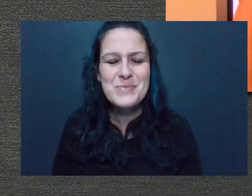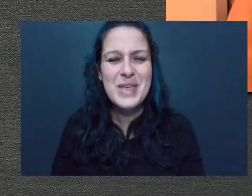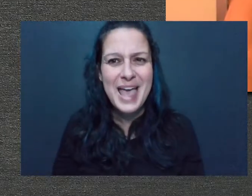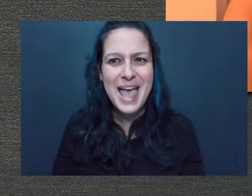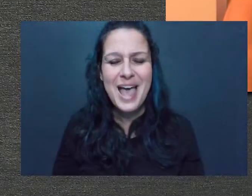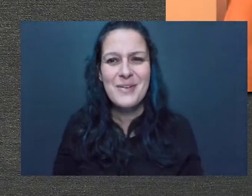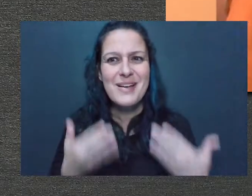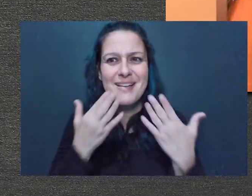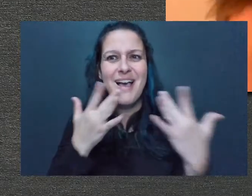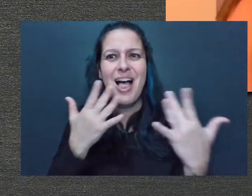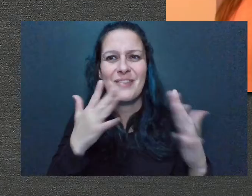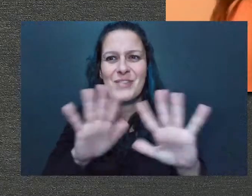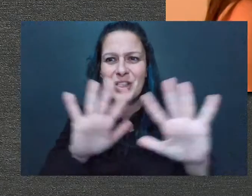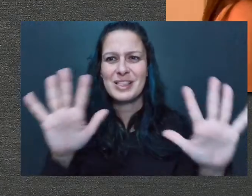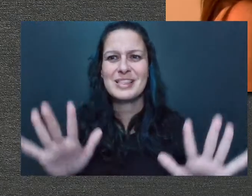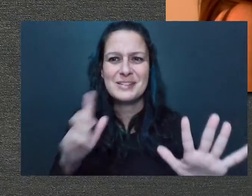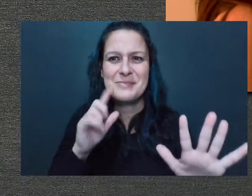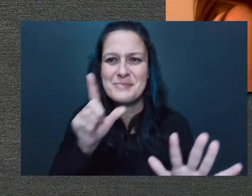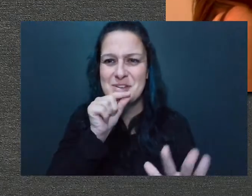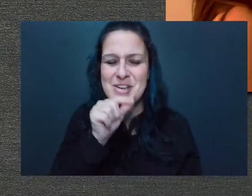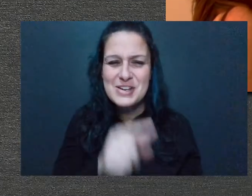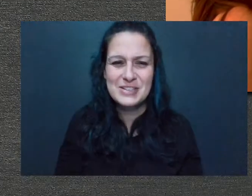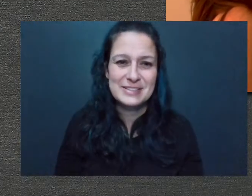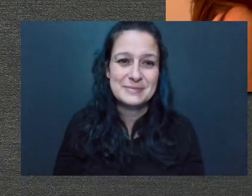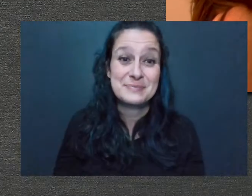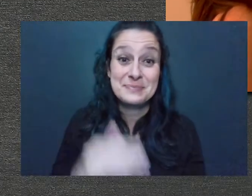Very colorful bird, yeah. Let's go on.